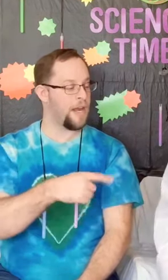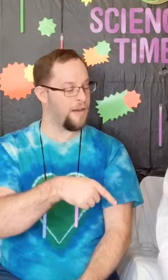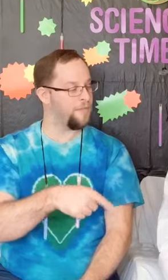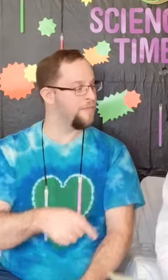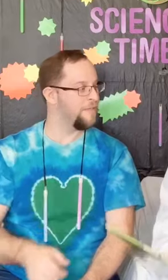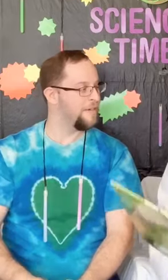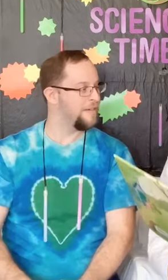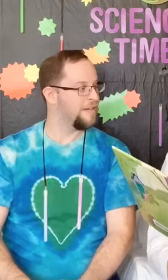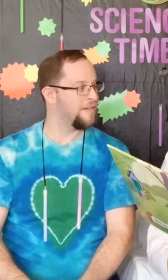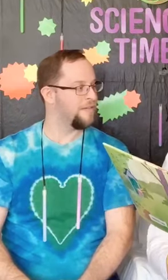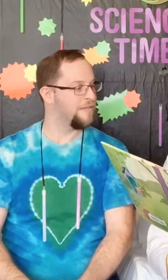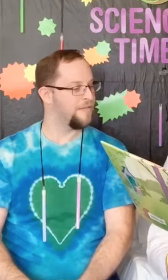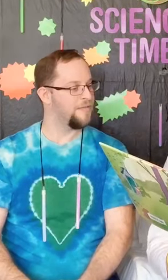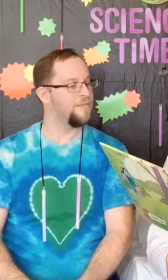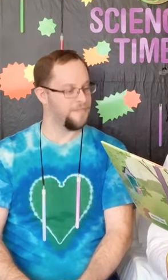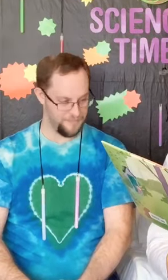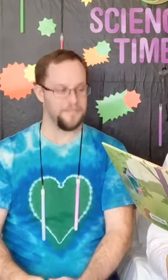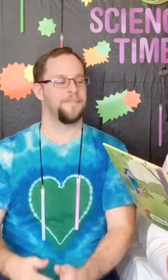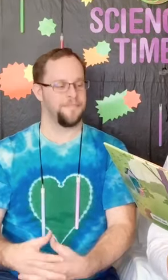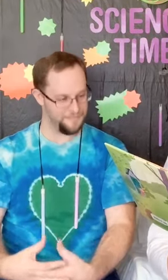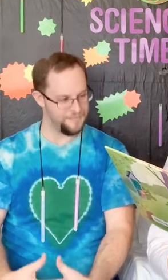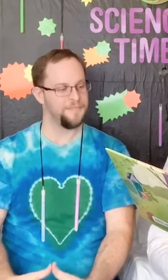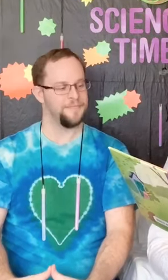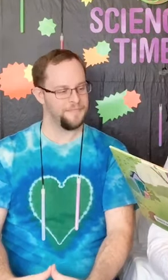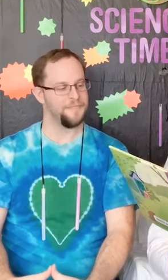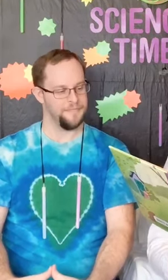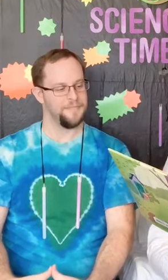again? AARON: Yeah. "Charlotte conducted a clinical trial to see if eating cured